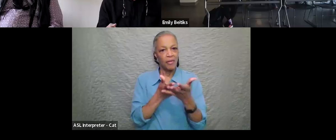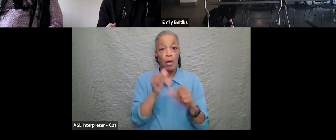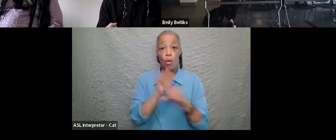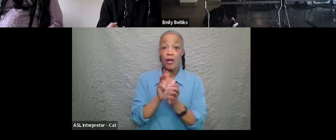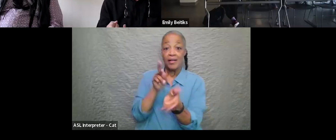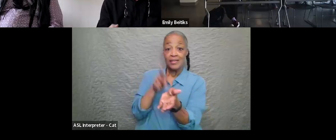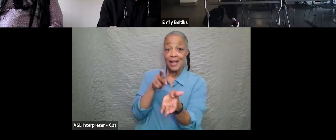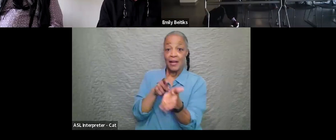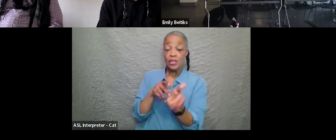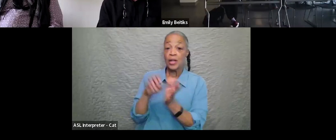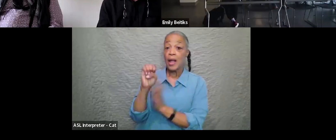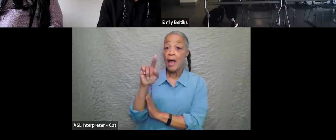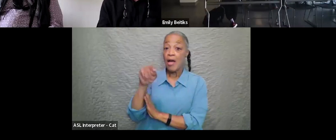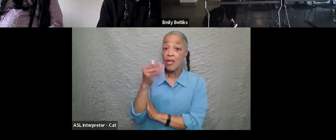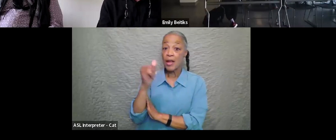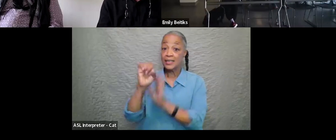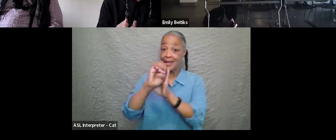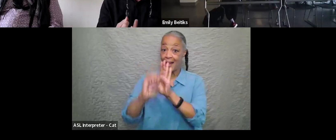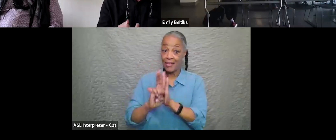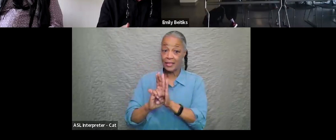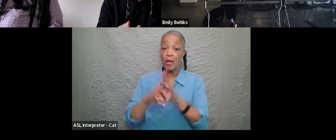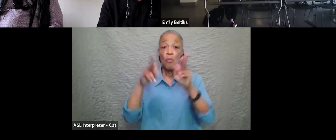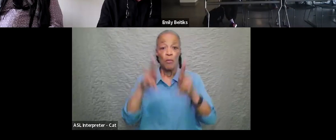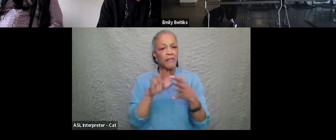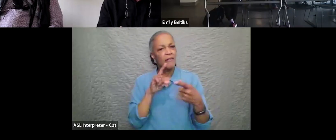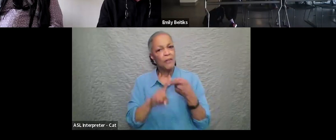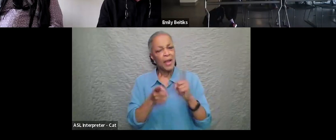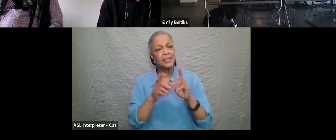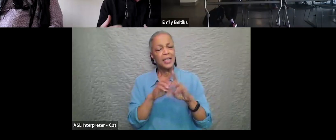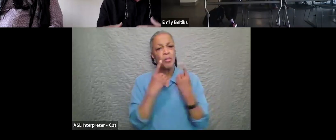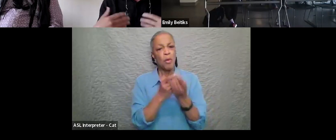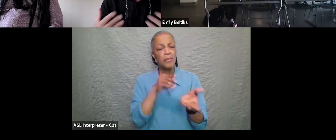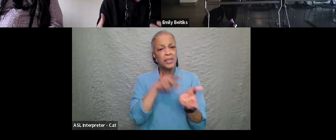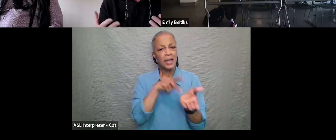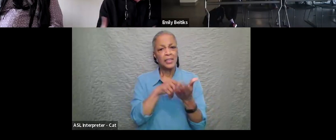I knew I had friends in the Department of Psychiatry. I'd been on the Institutional Review Board, the ethics committee